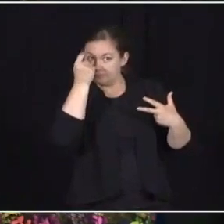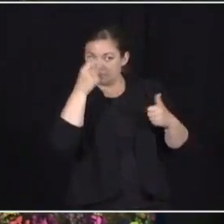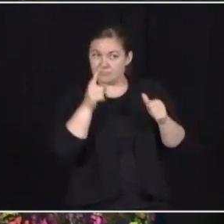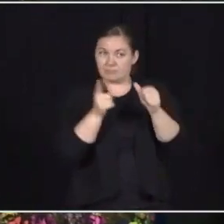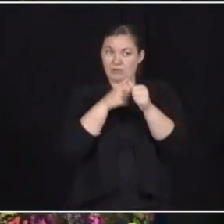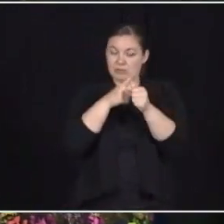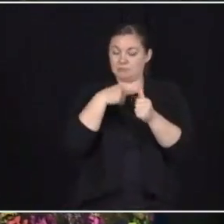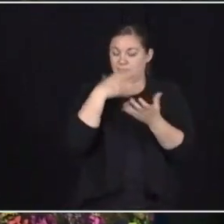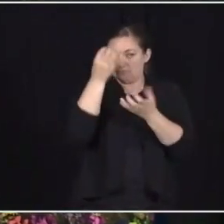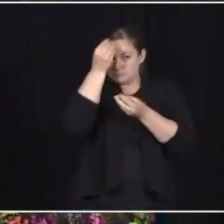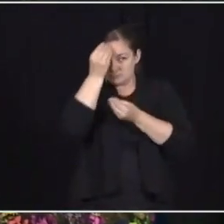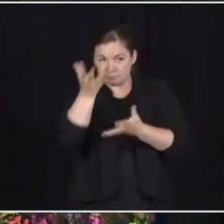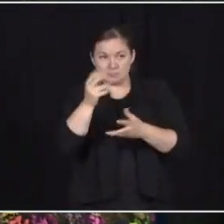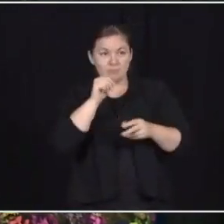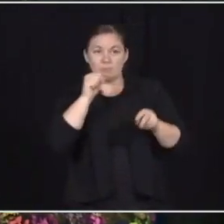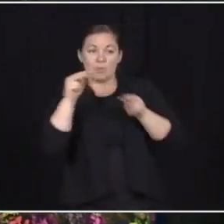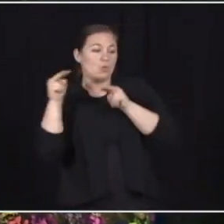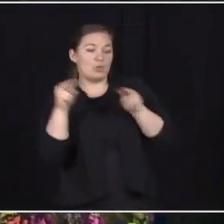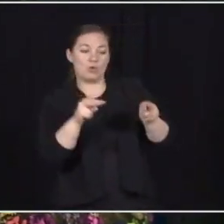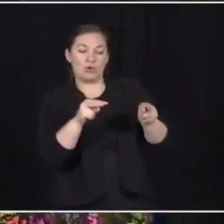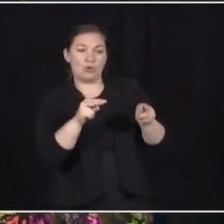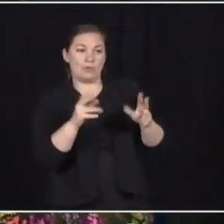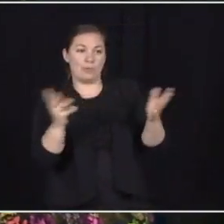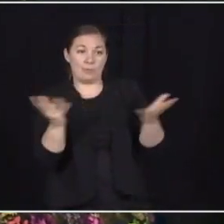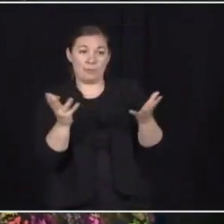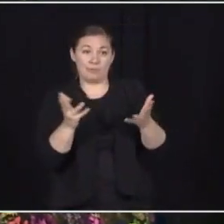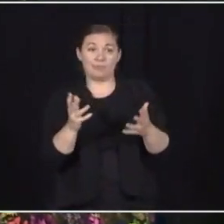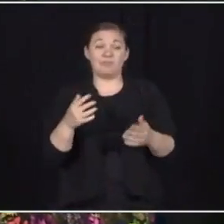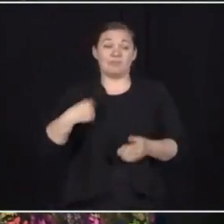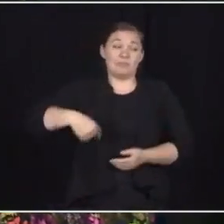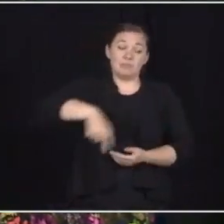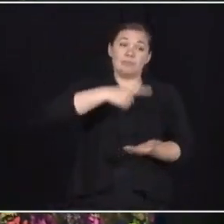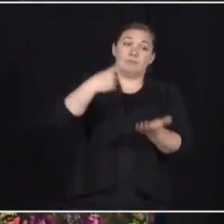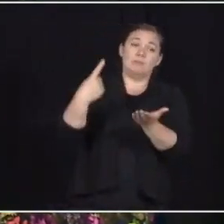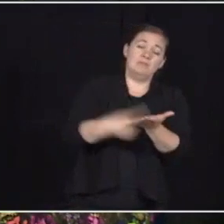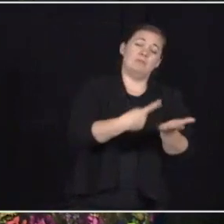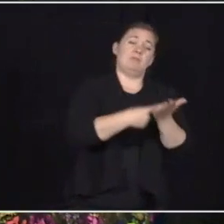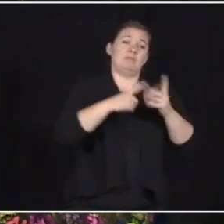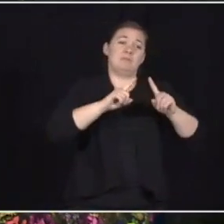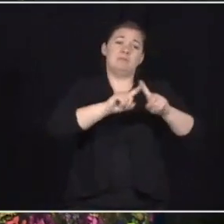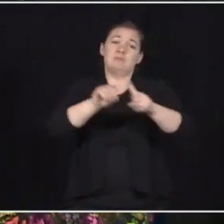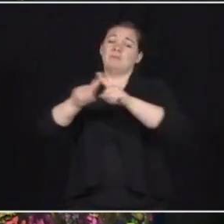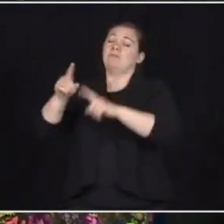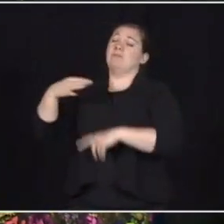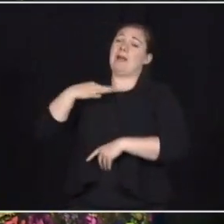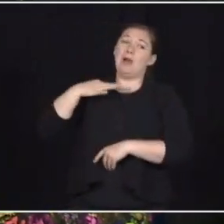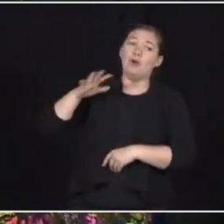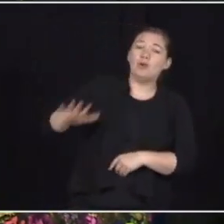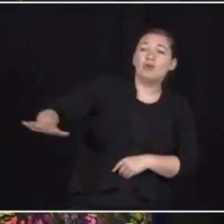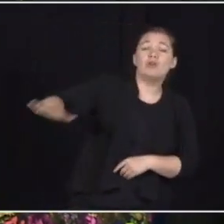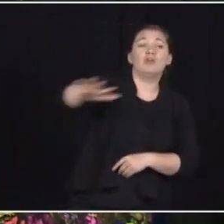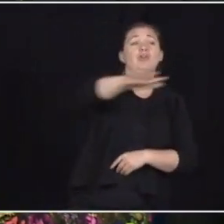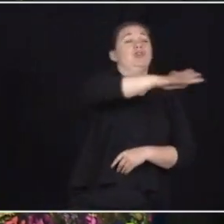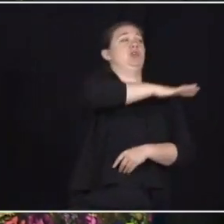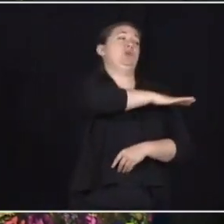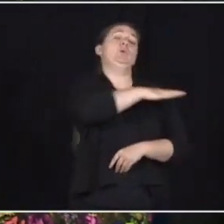that are involved with the economy. The first thing we need to look at and we have had this conversation with quite a few mayors,